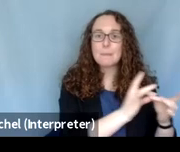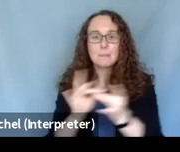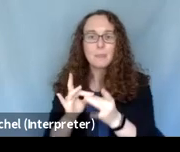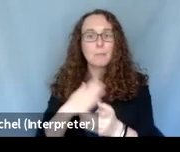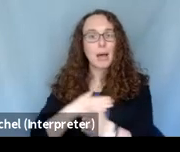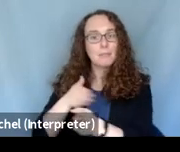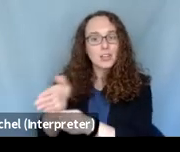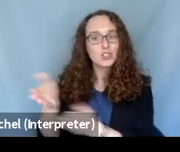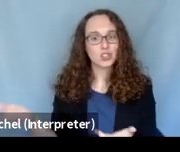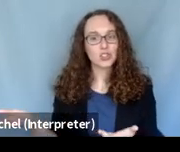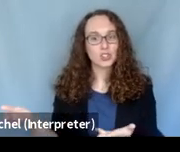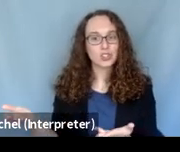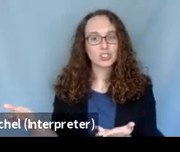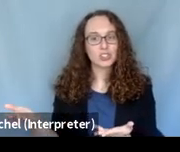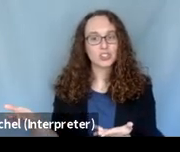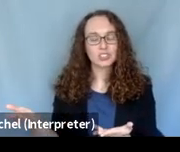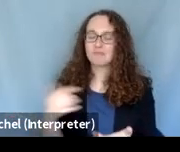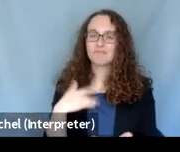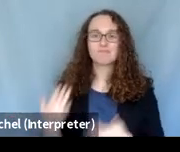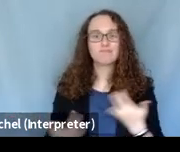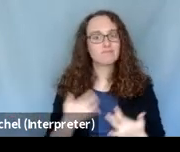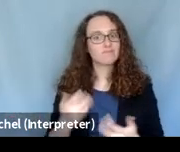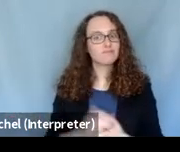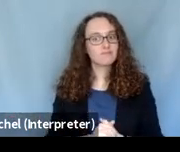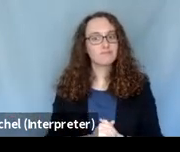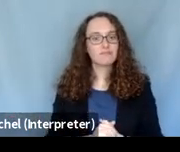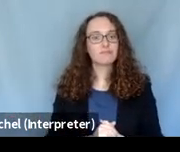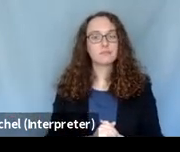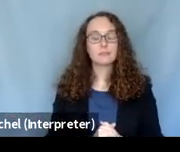It was very exciting for me. Now in terms of choosing your classes,